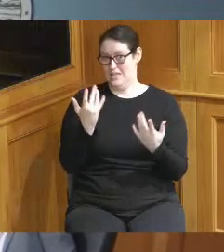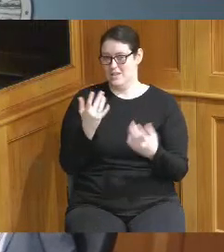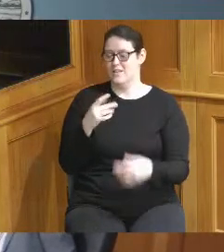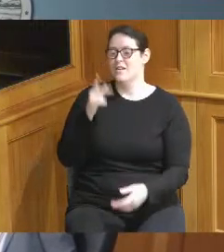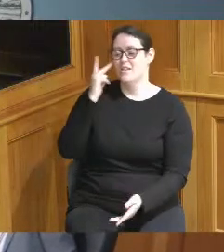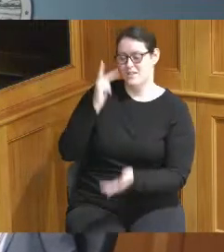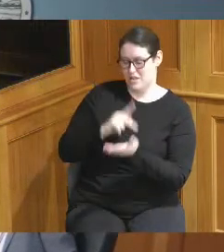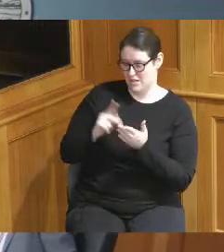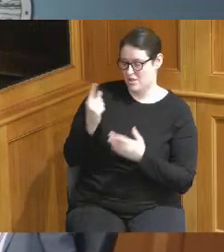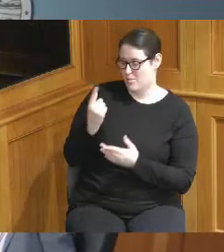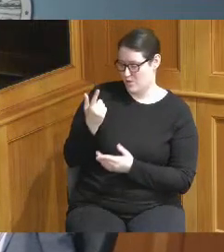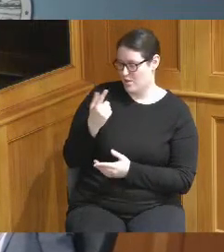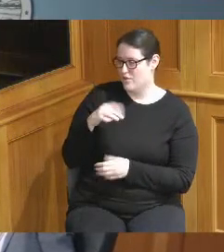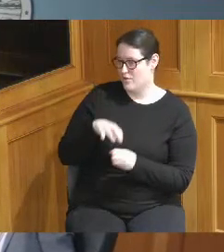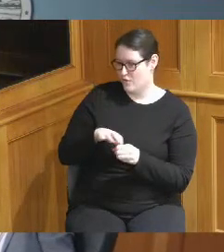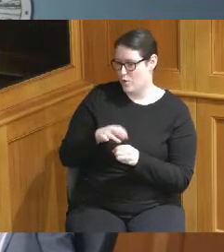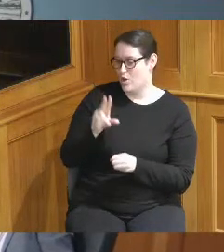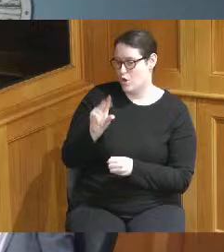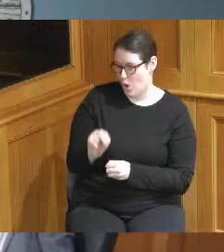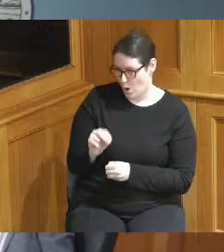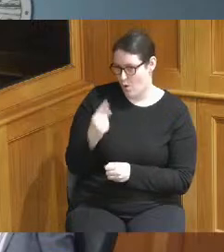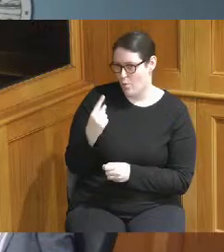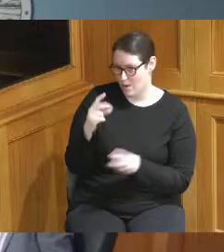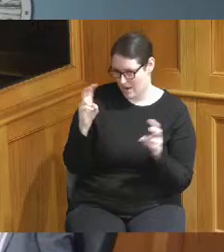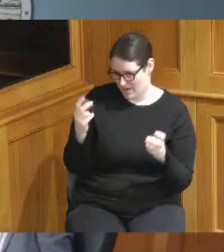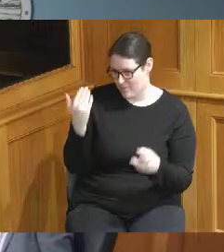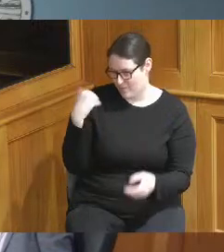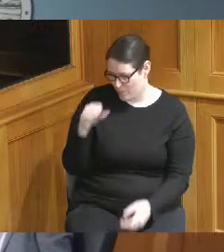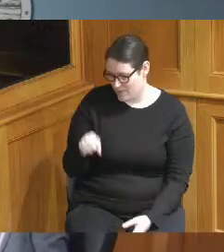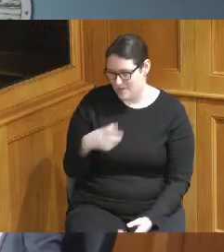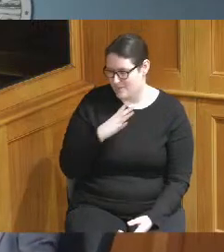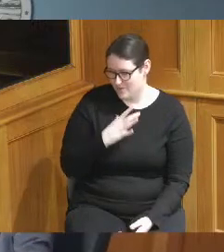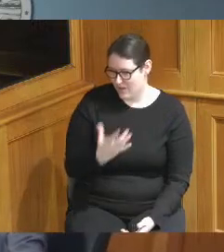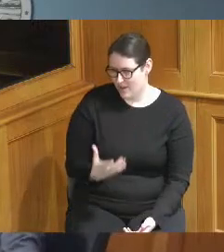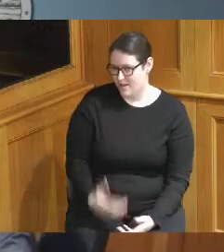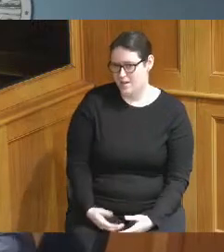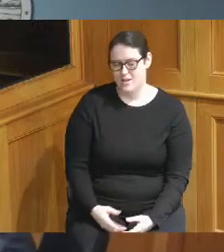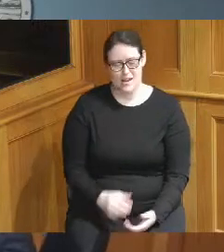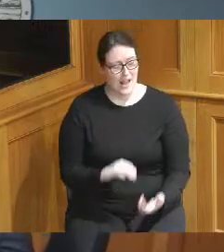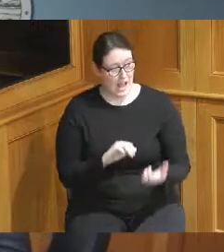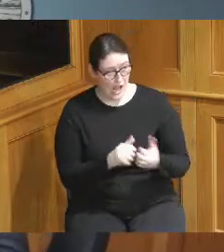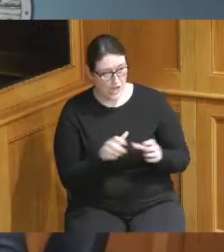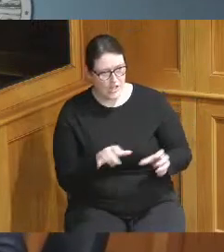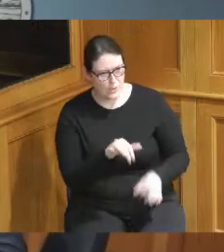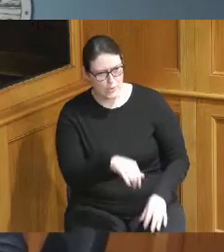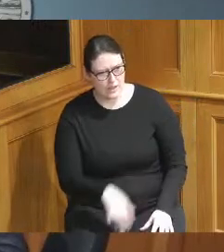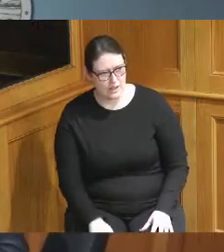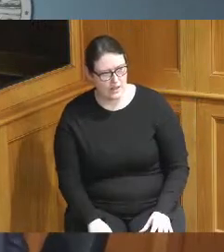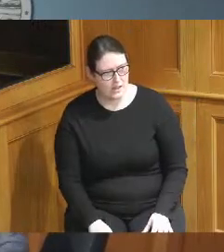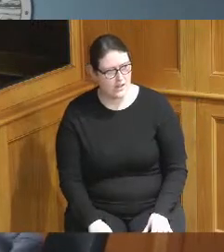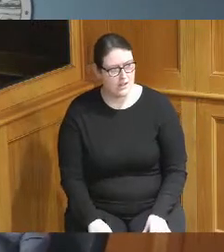yes so that a good good question so 3CDC did start a a Cooperative program with Mental